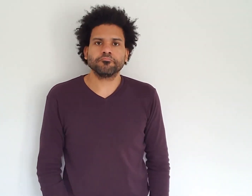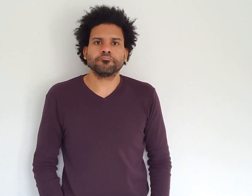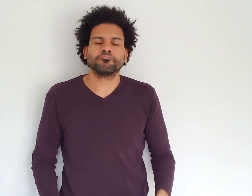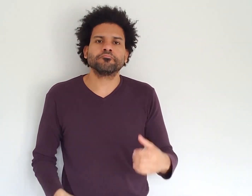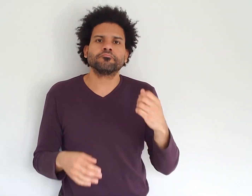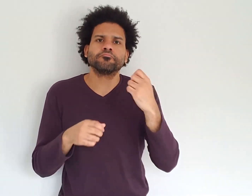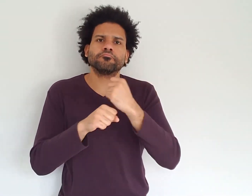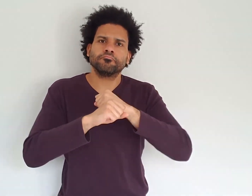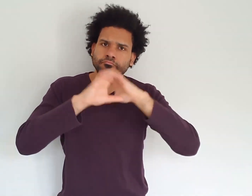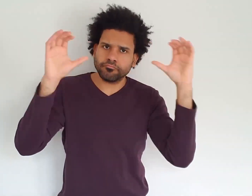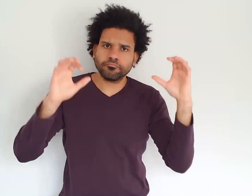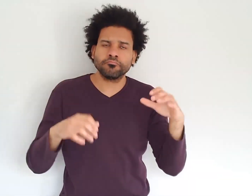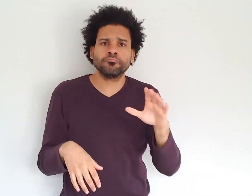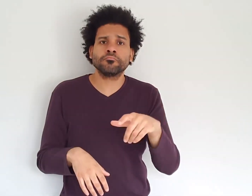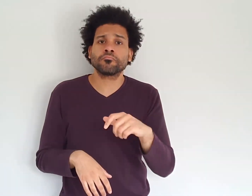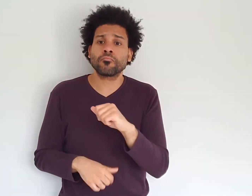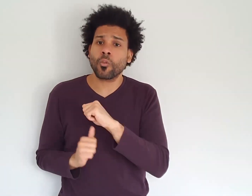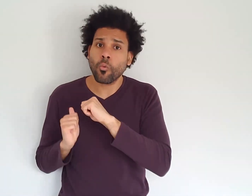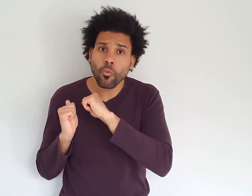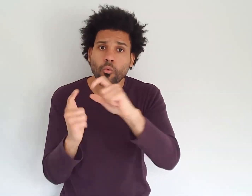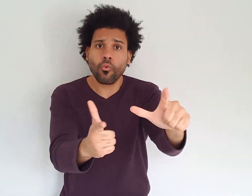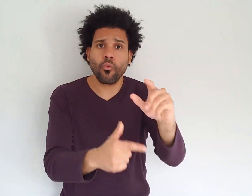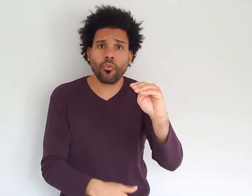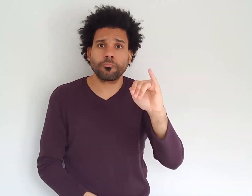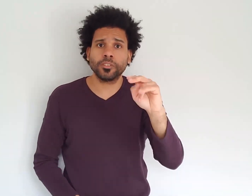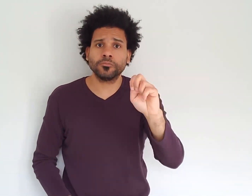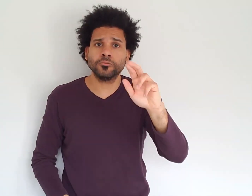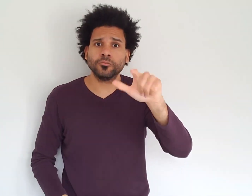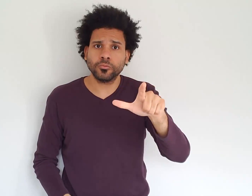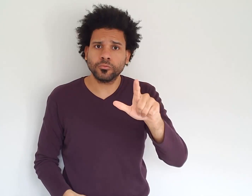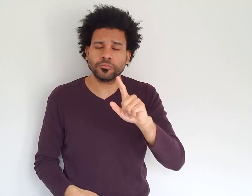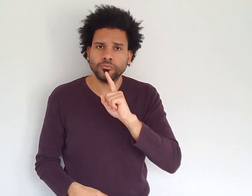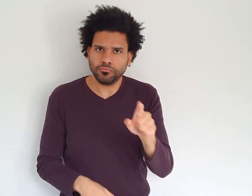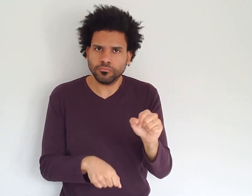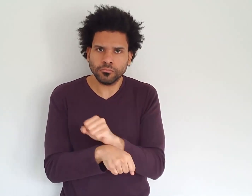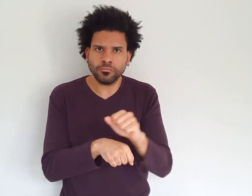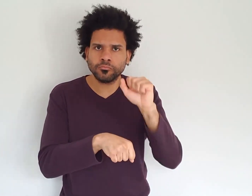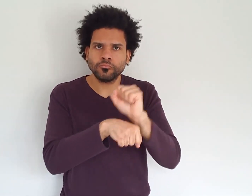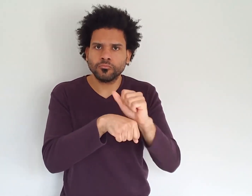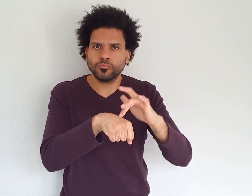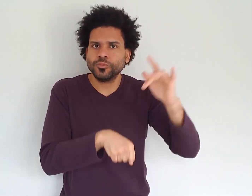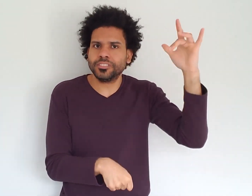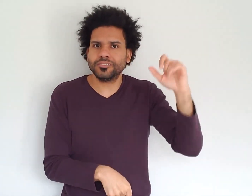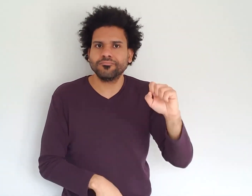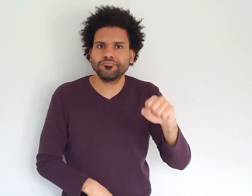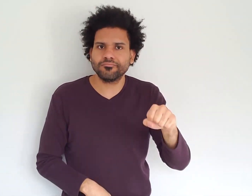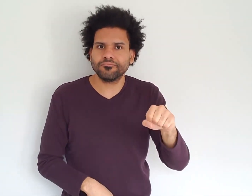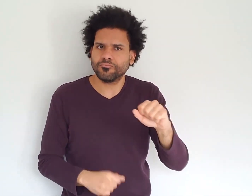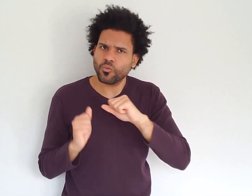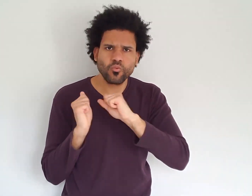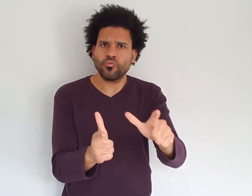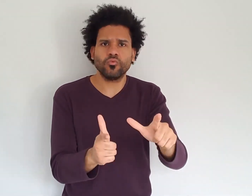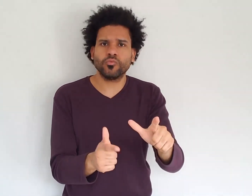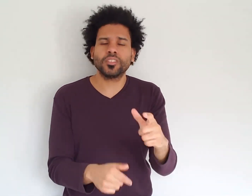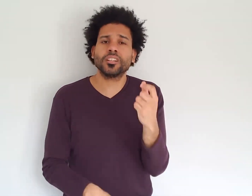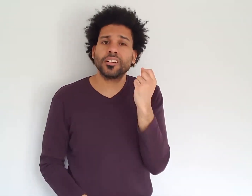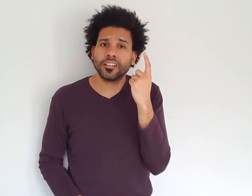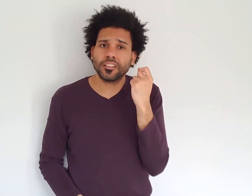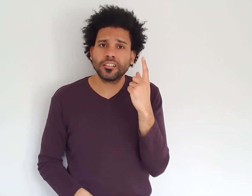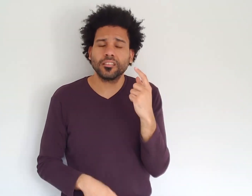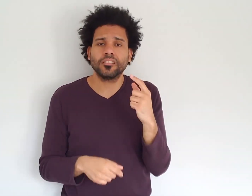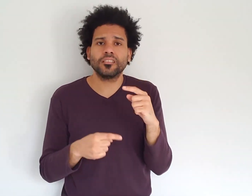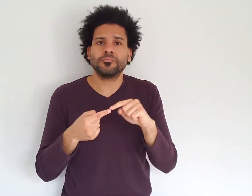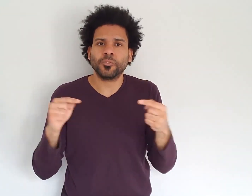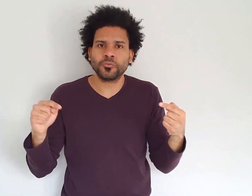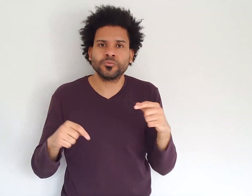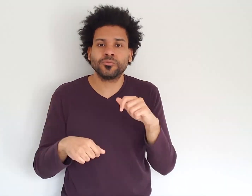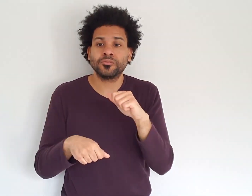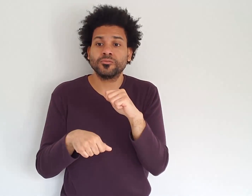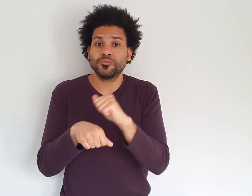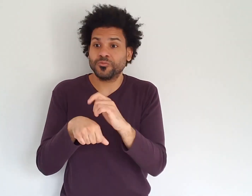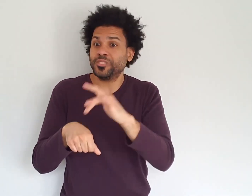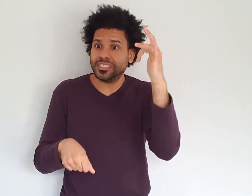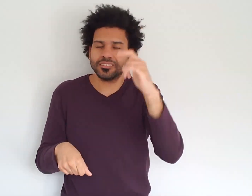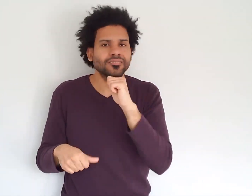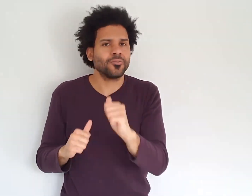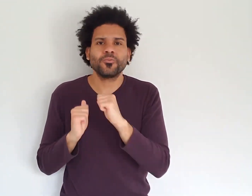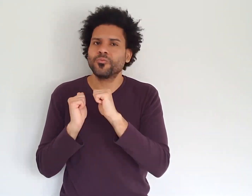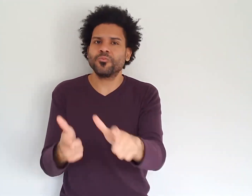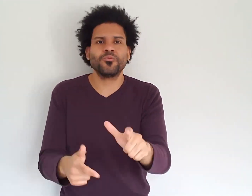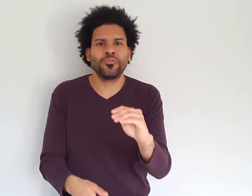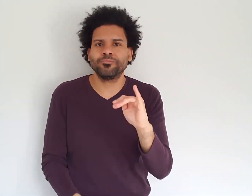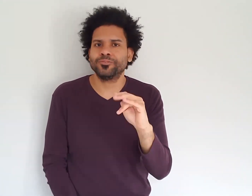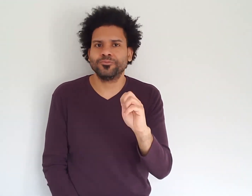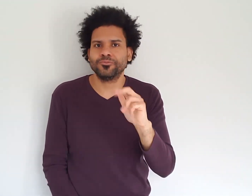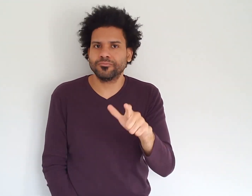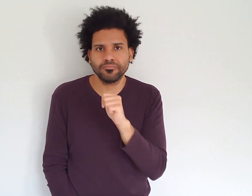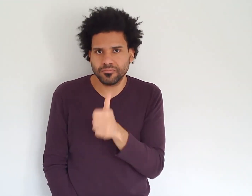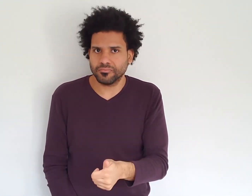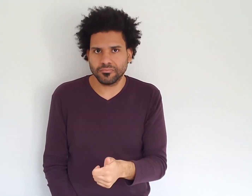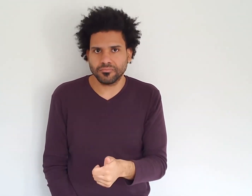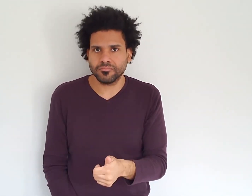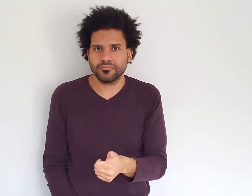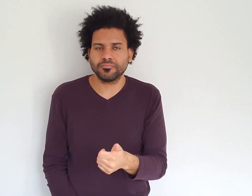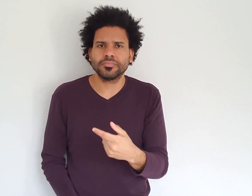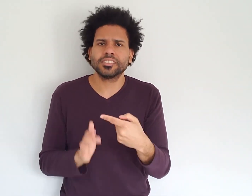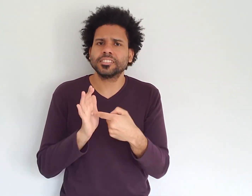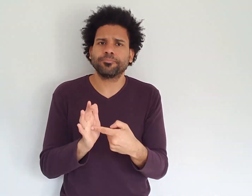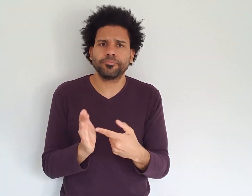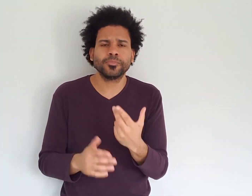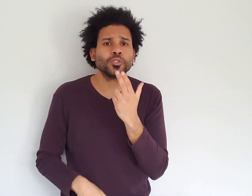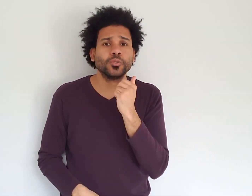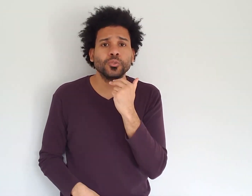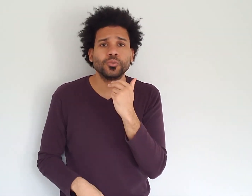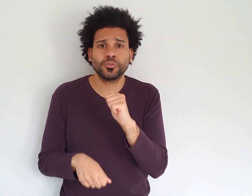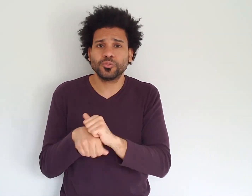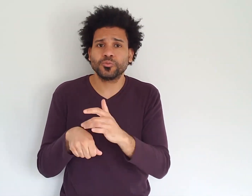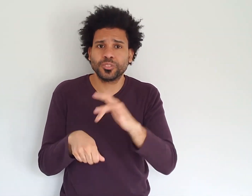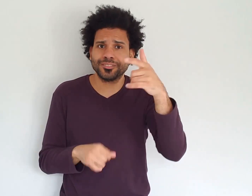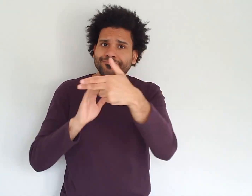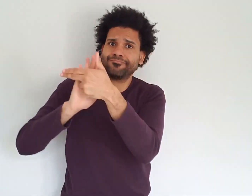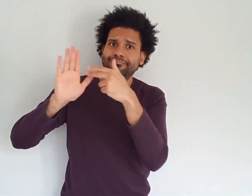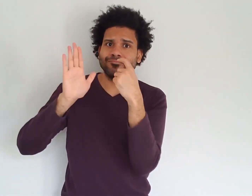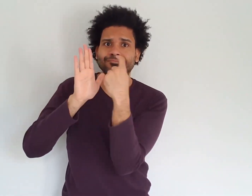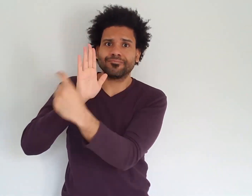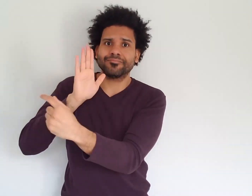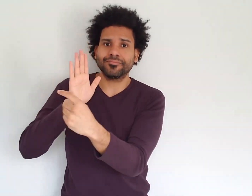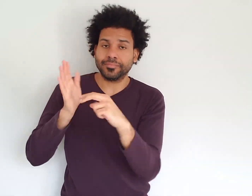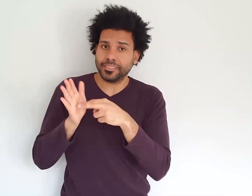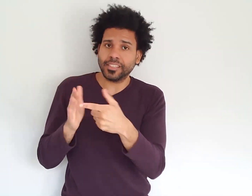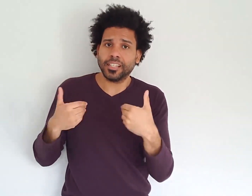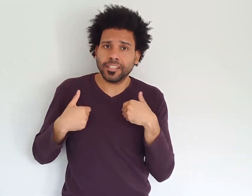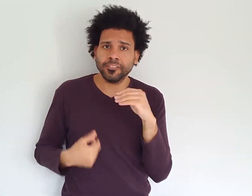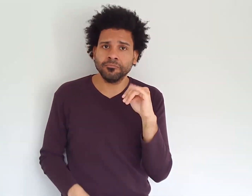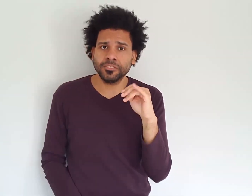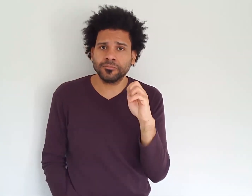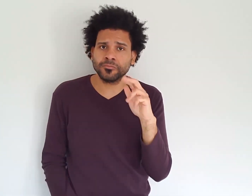All minerals are crystals; however, not all crystals are minerals. Crystal sugar claims a “crystal” on the package.